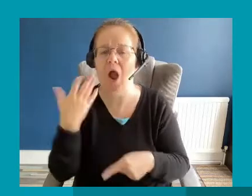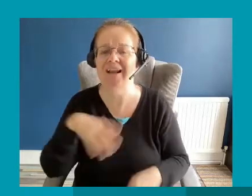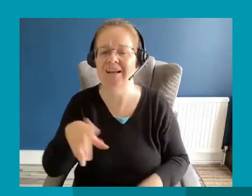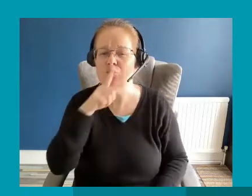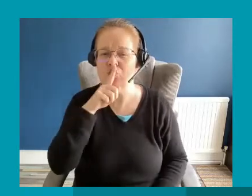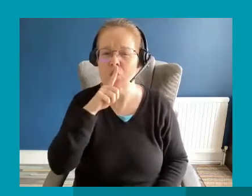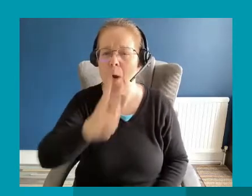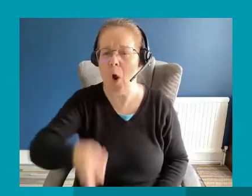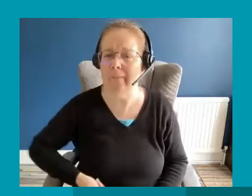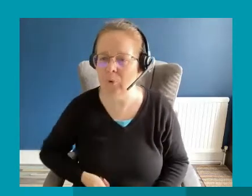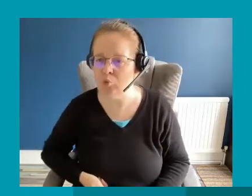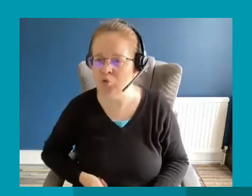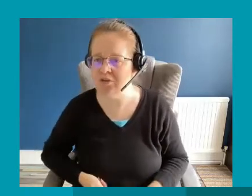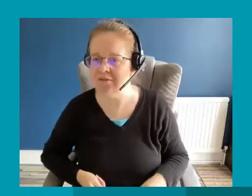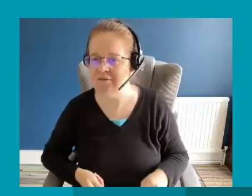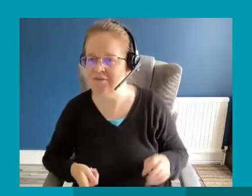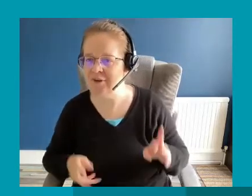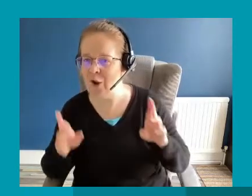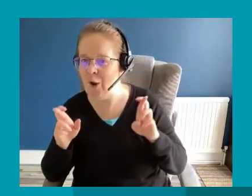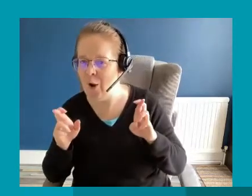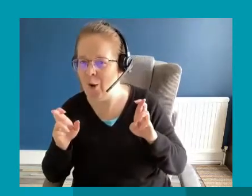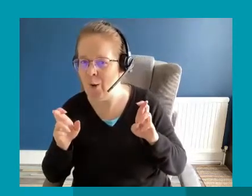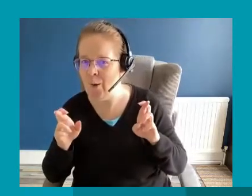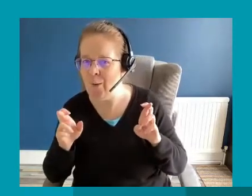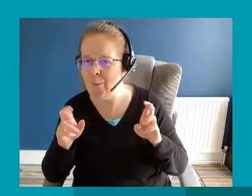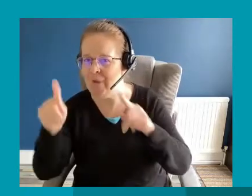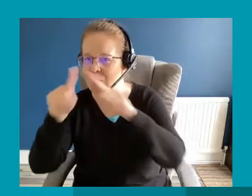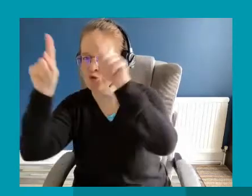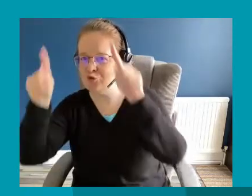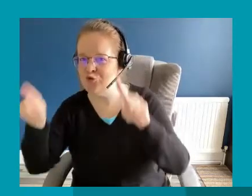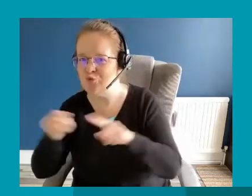Hopefully there is a notification on your screen saying you can mute yourself.